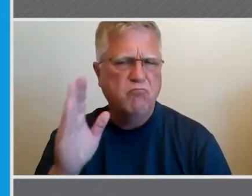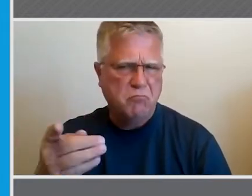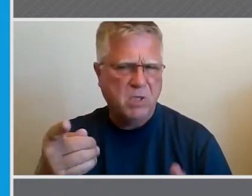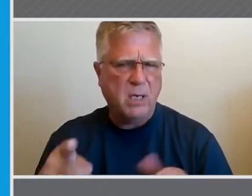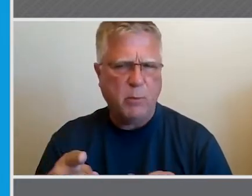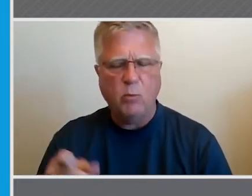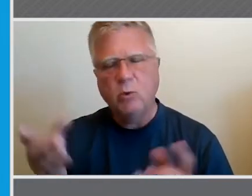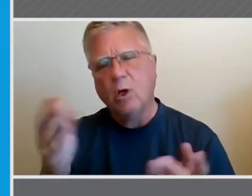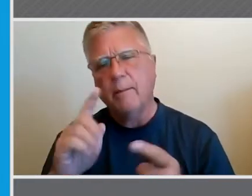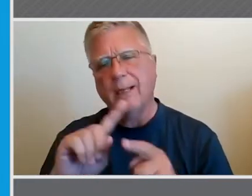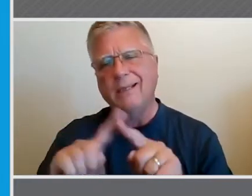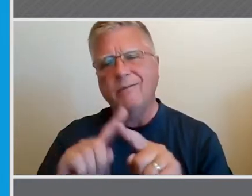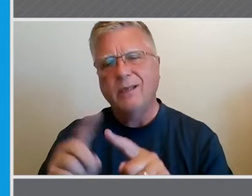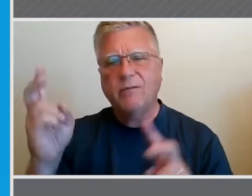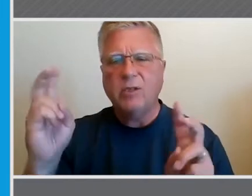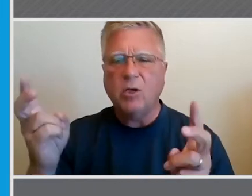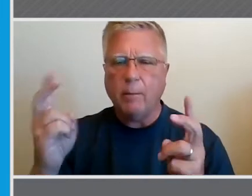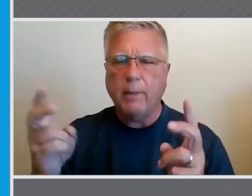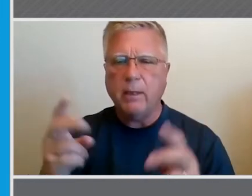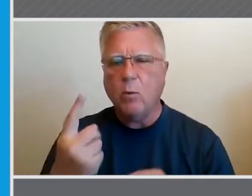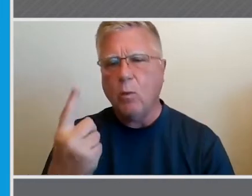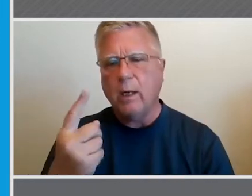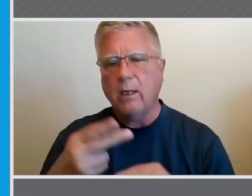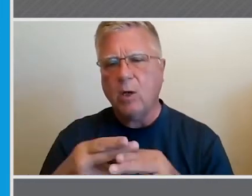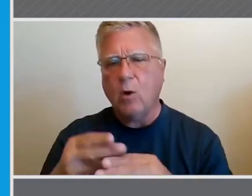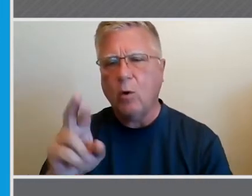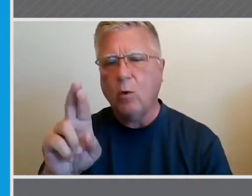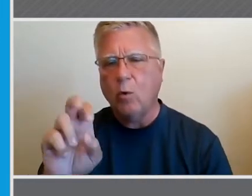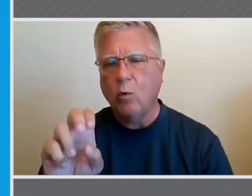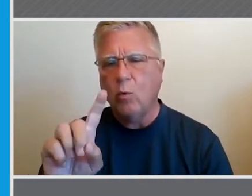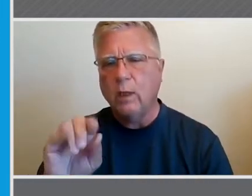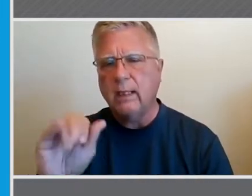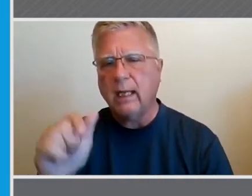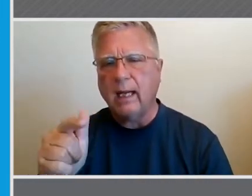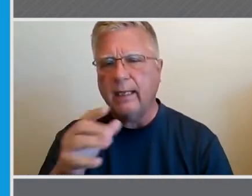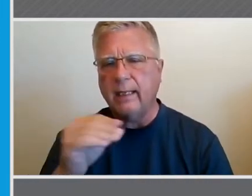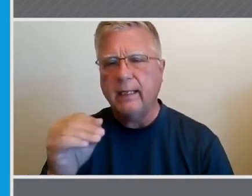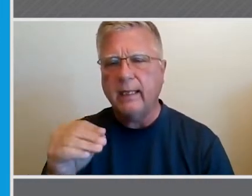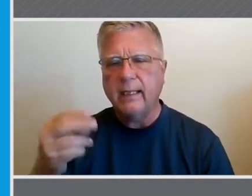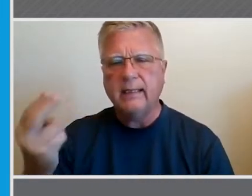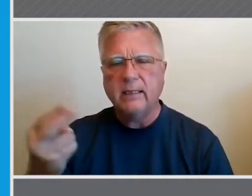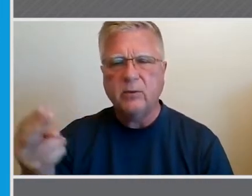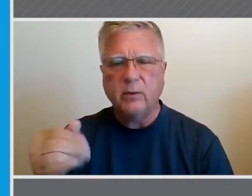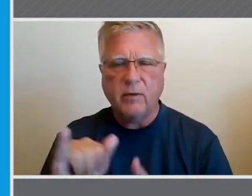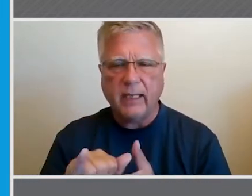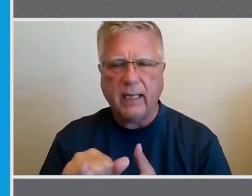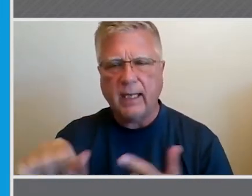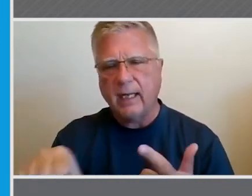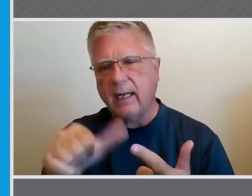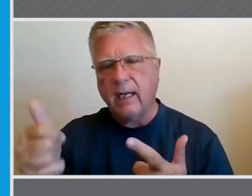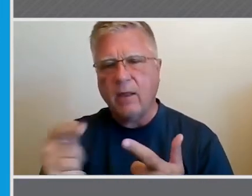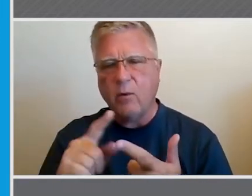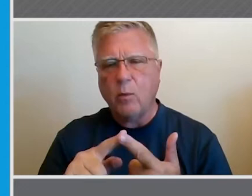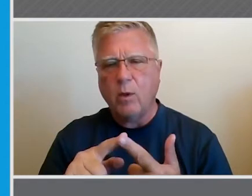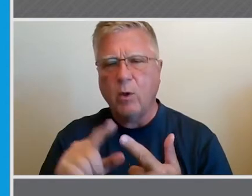on red lining and its legacy here in Pittsburgh and we have another one on on disability and